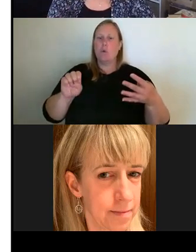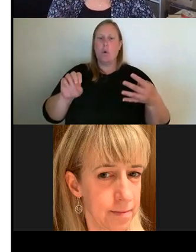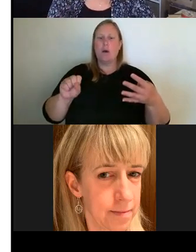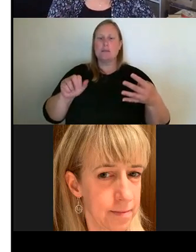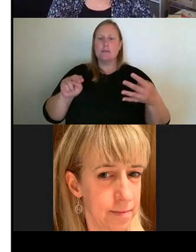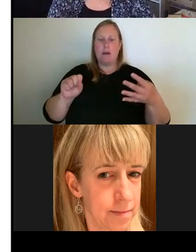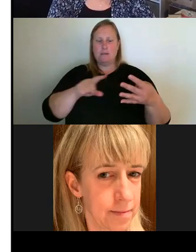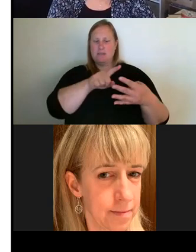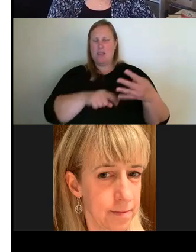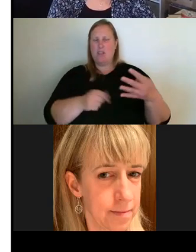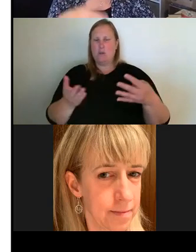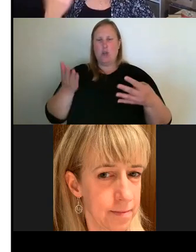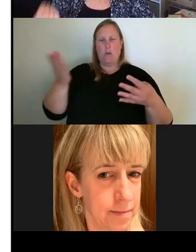by readability experts.